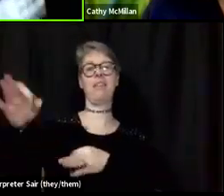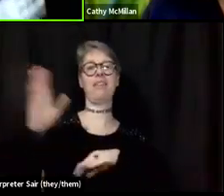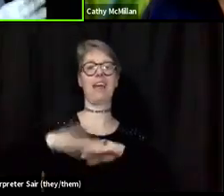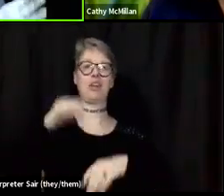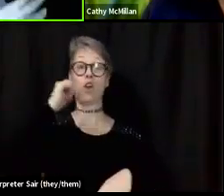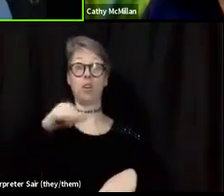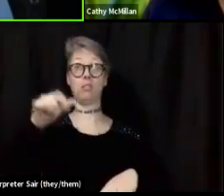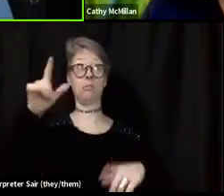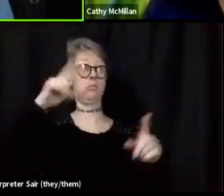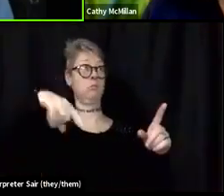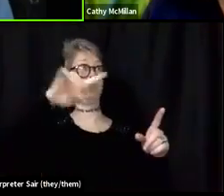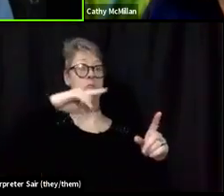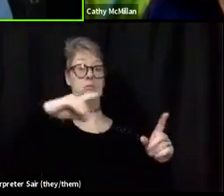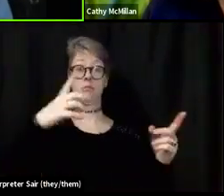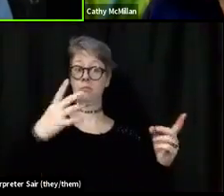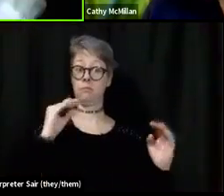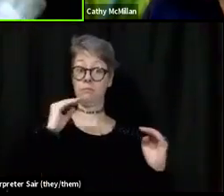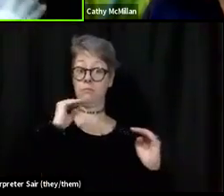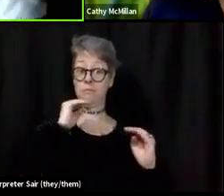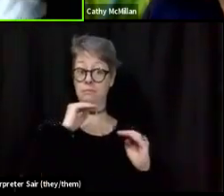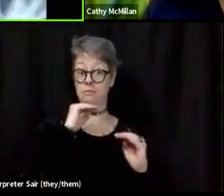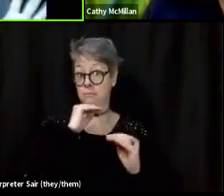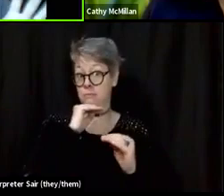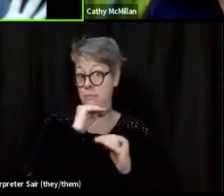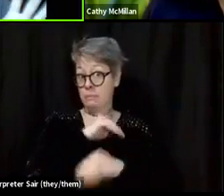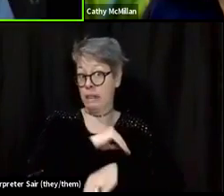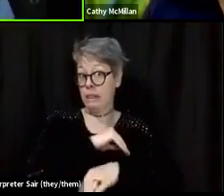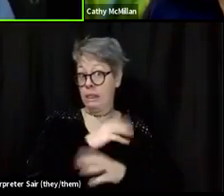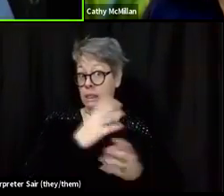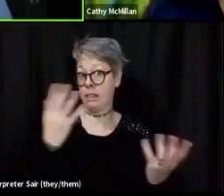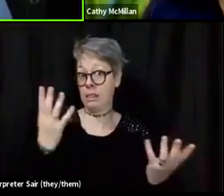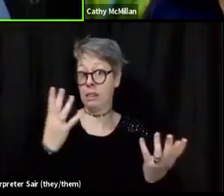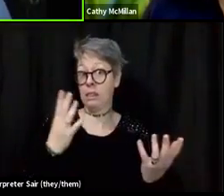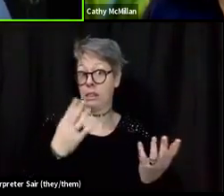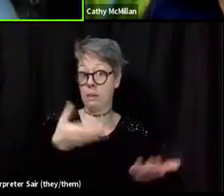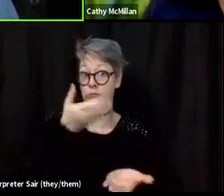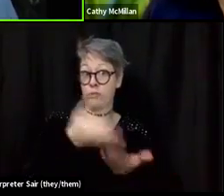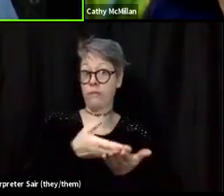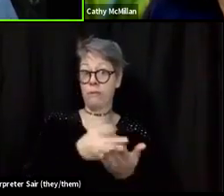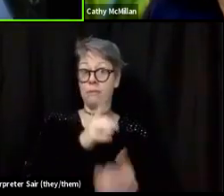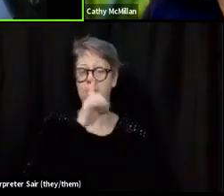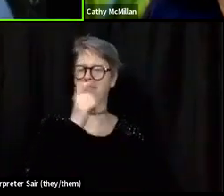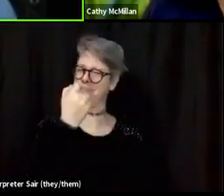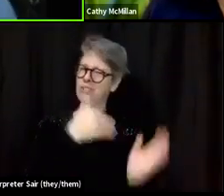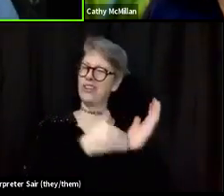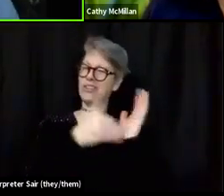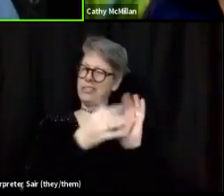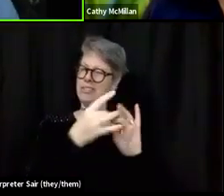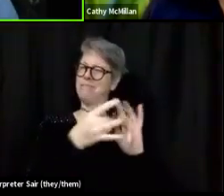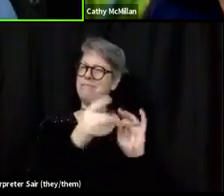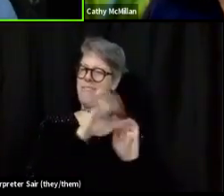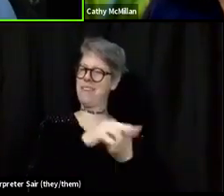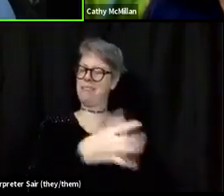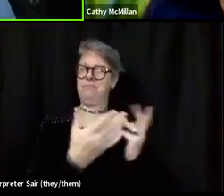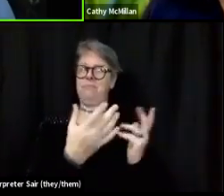stuff , writing, reading all of this stuff they claim that. boys do it later and I do boys do it later and I don't there's there's nothing to back that up but. Dr